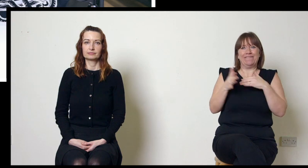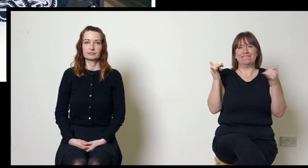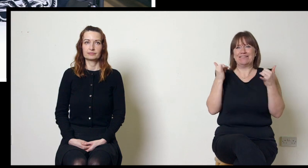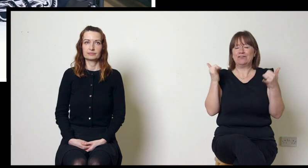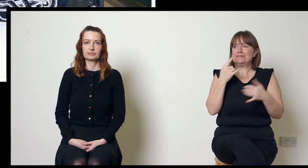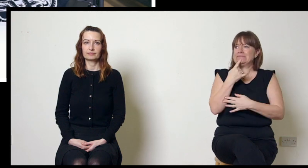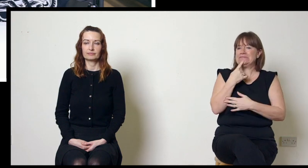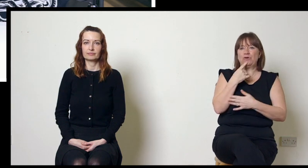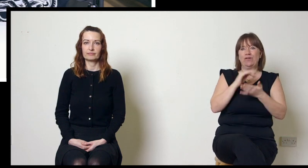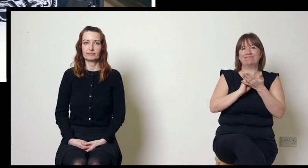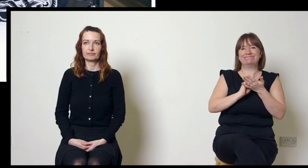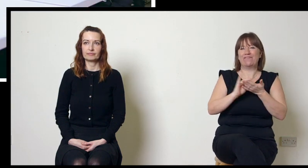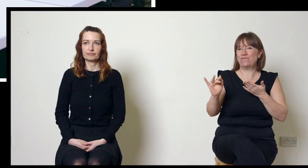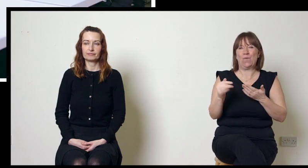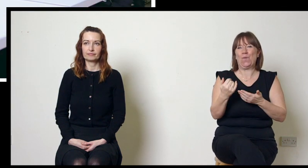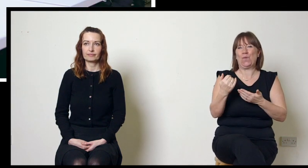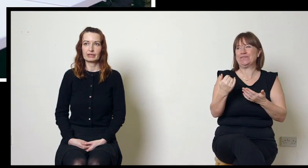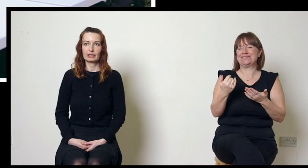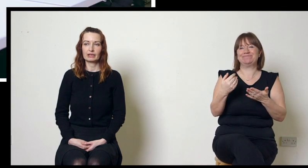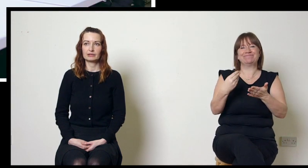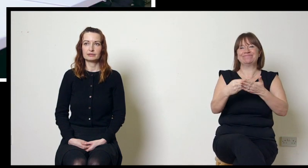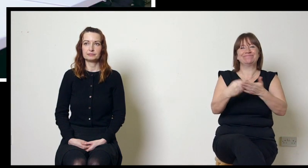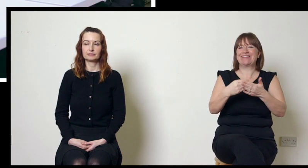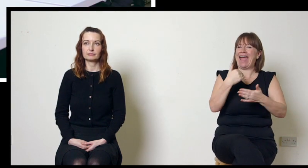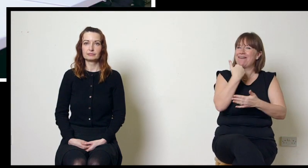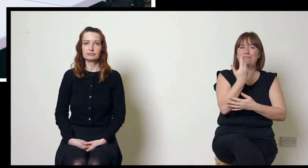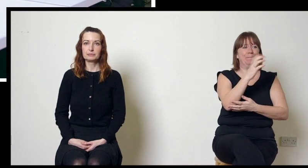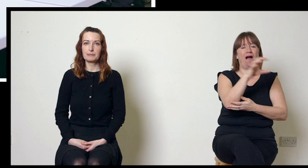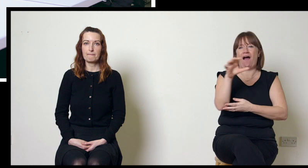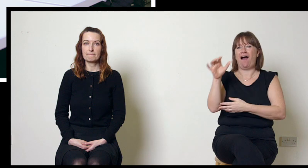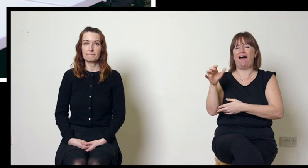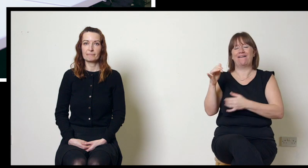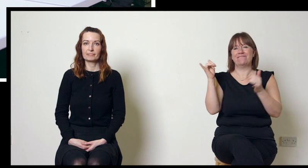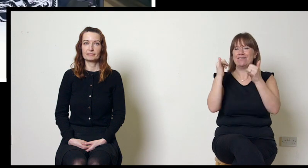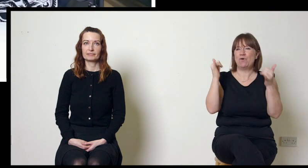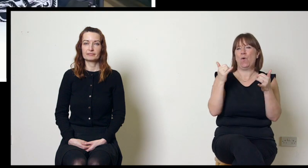we couldn't afford to have a BSL inturpreter at every single part of the festival, but we worked together to think, well, could we do a roving?